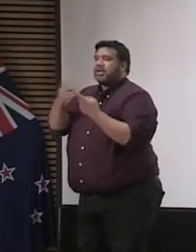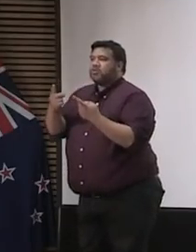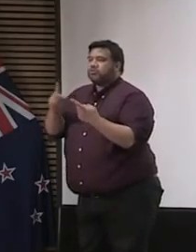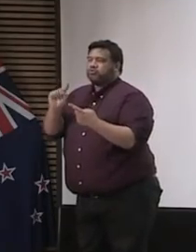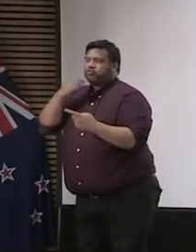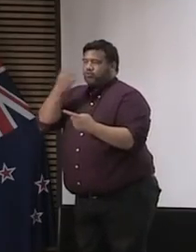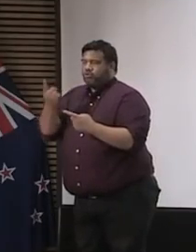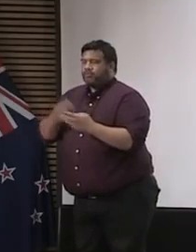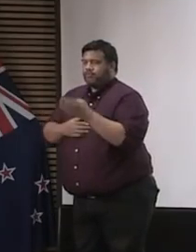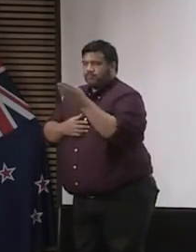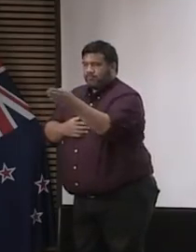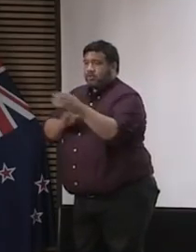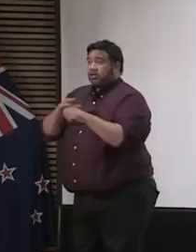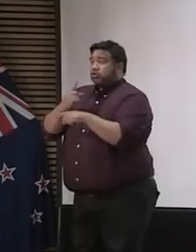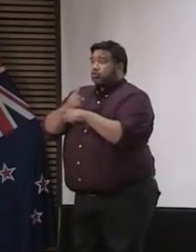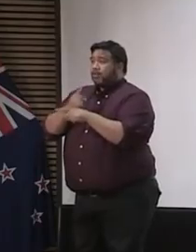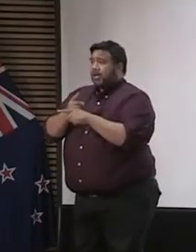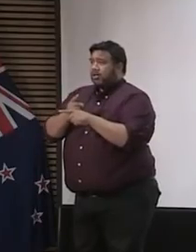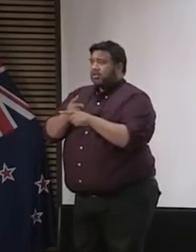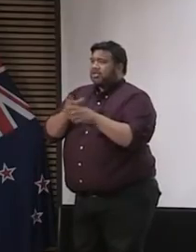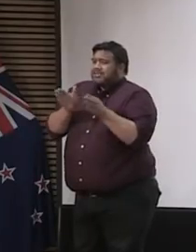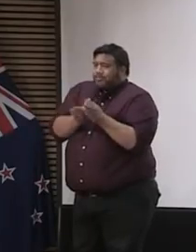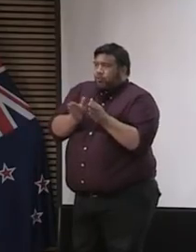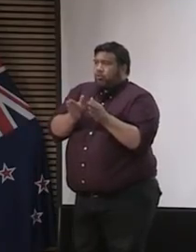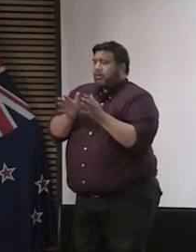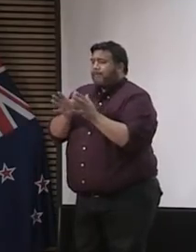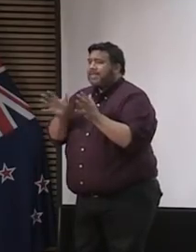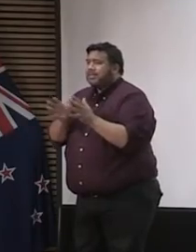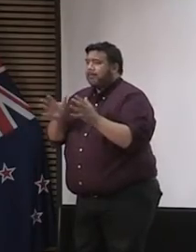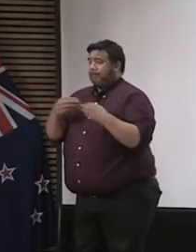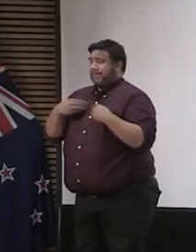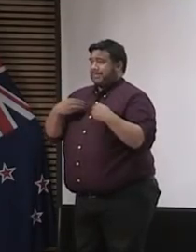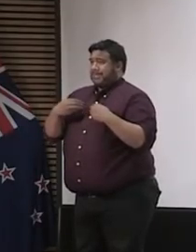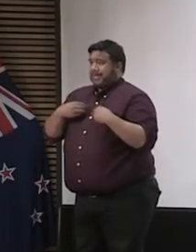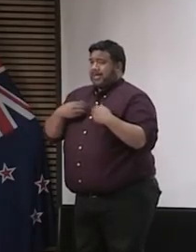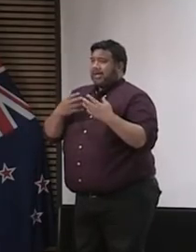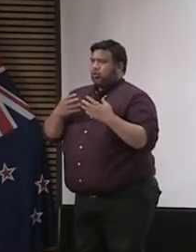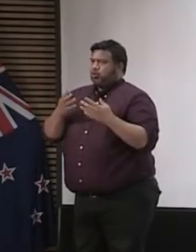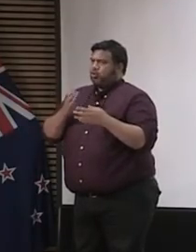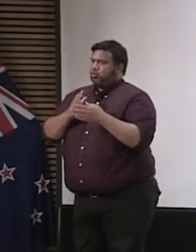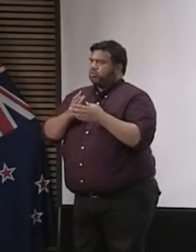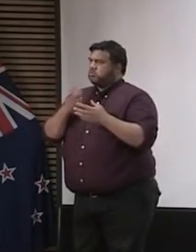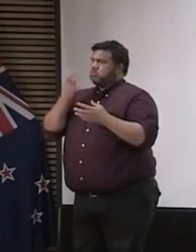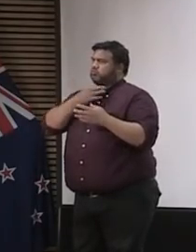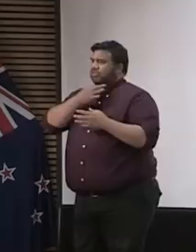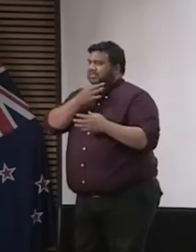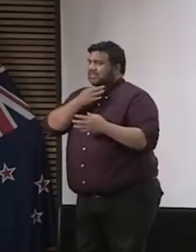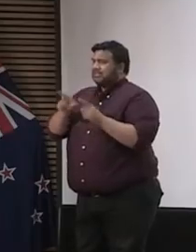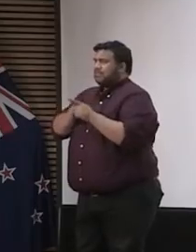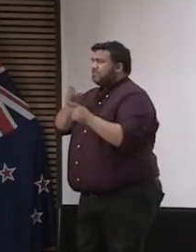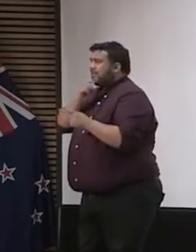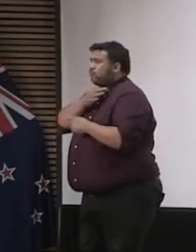Given the impact on smallbusinesses, medium sizedbusinesses and workers of theextension